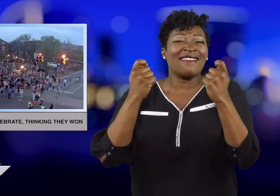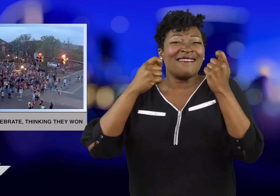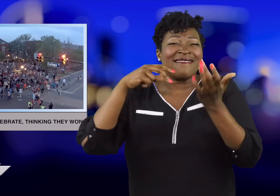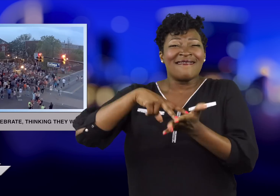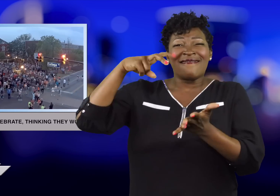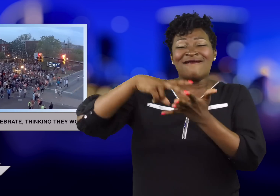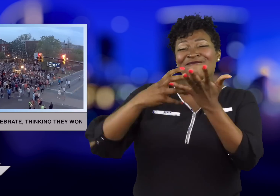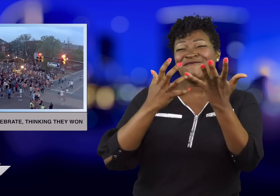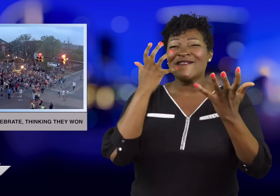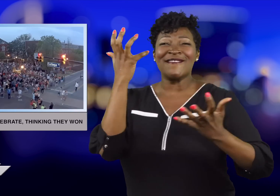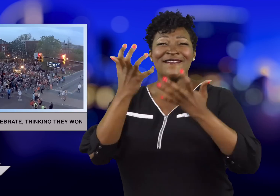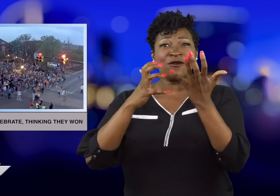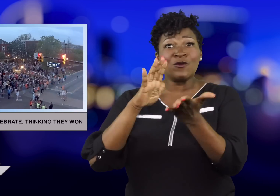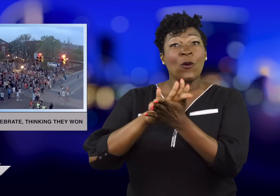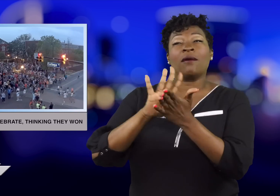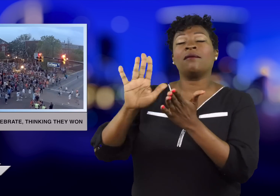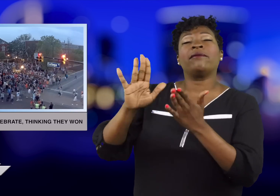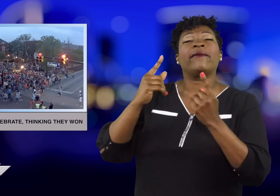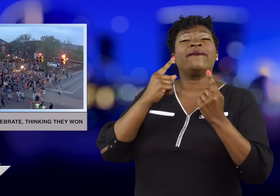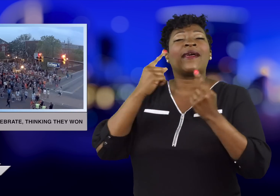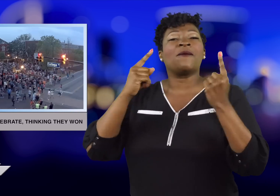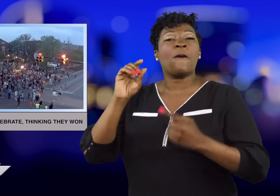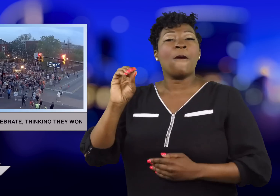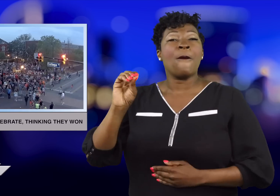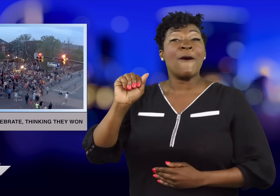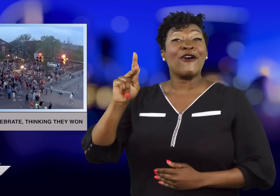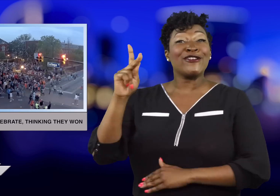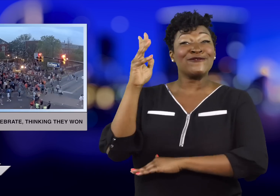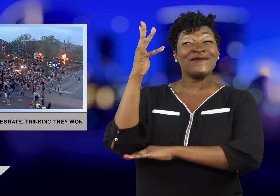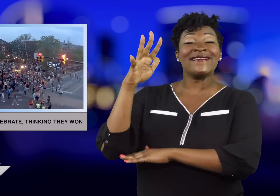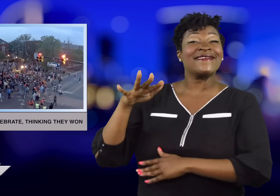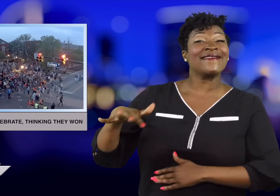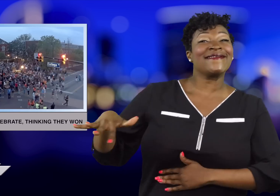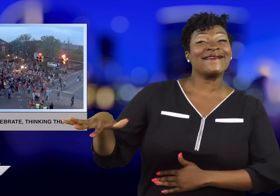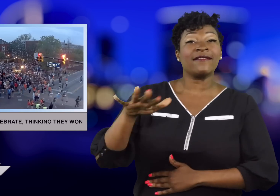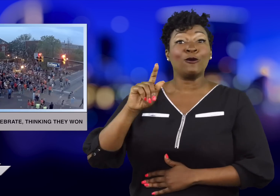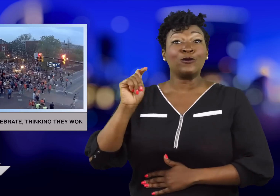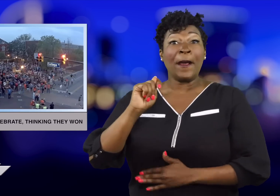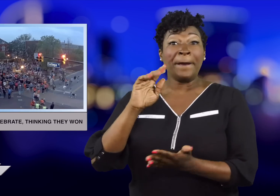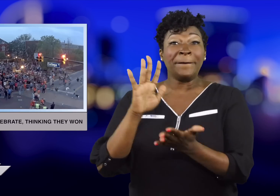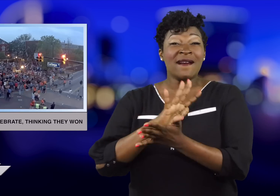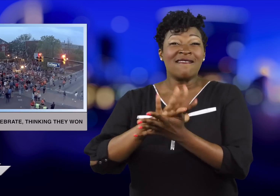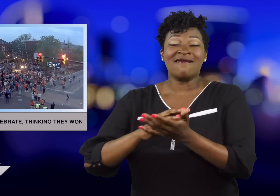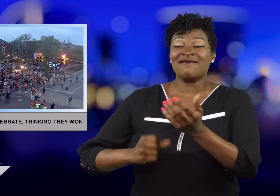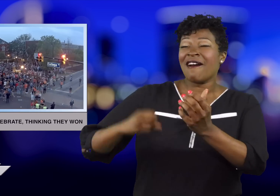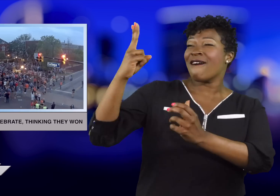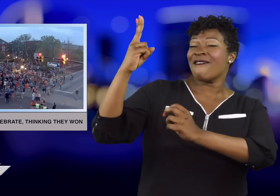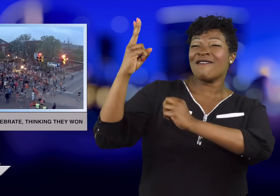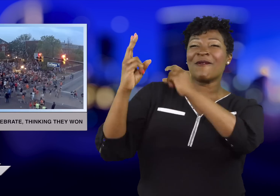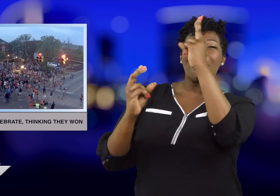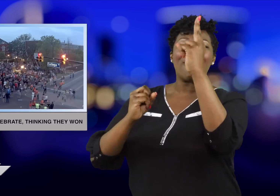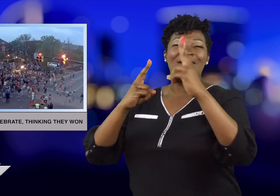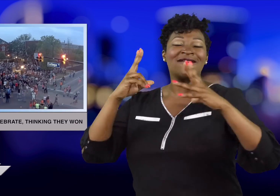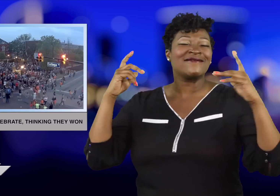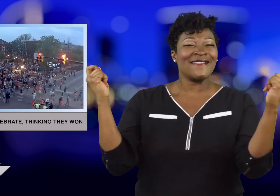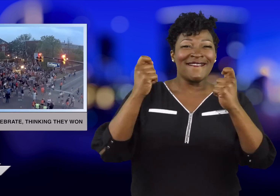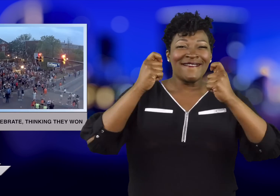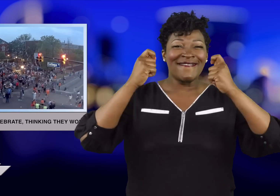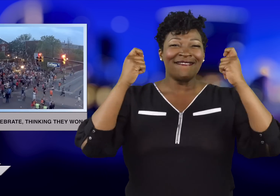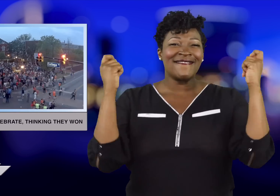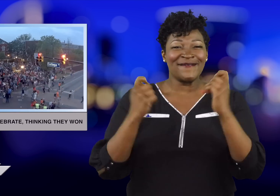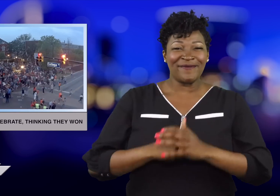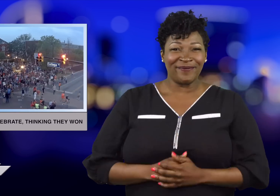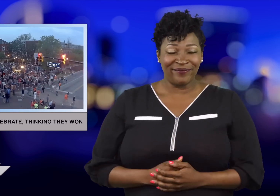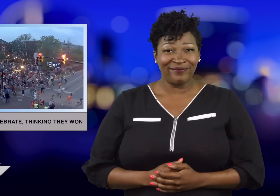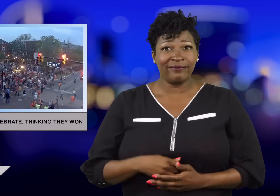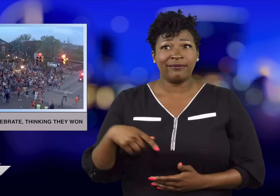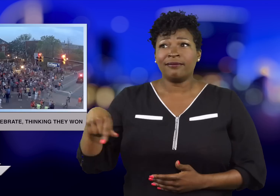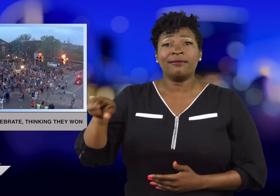They cheered and shouted and threw toilet paper in the school's famous oak trees.